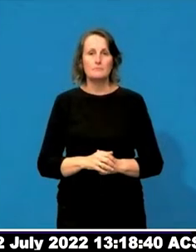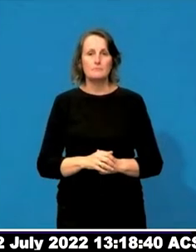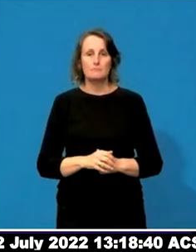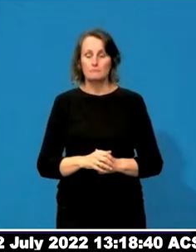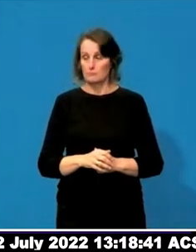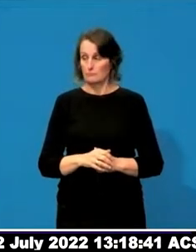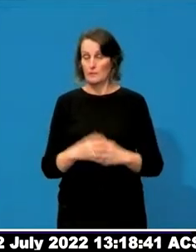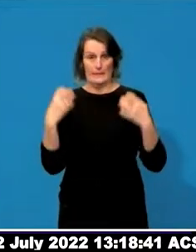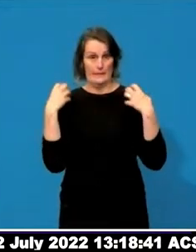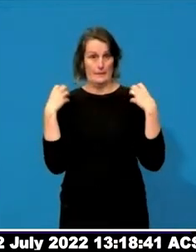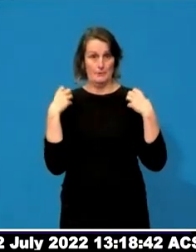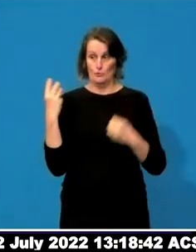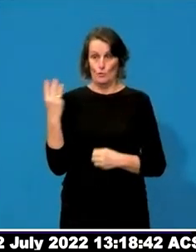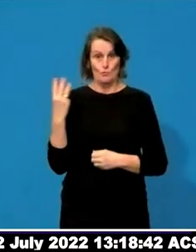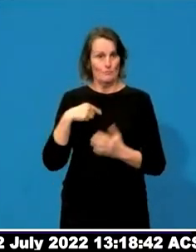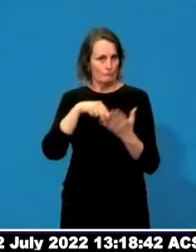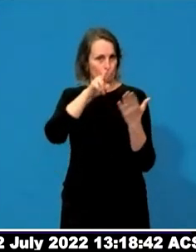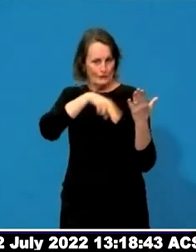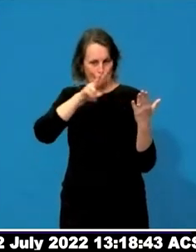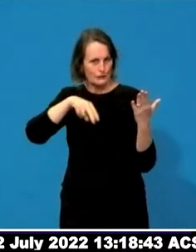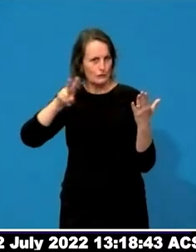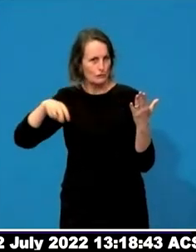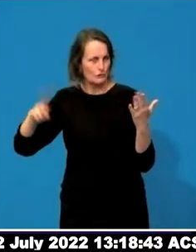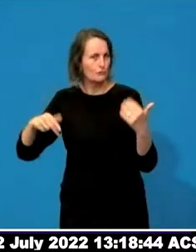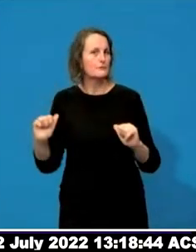that is the three Commissioners, have read with great interest.